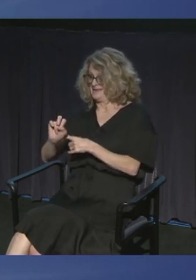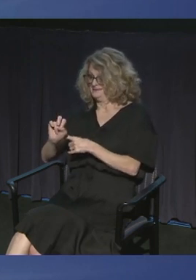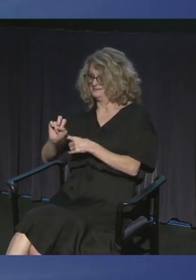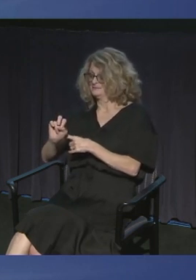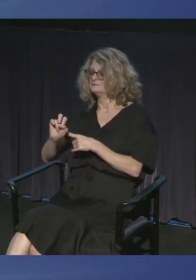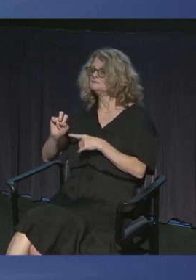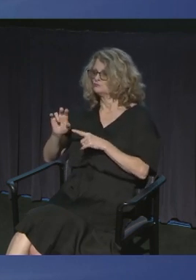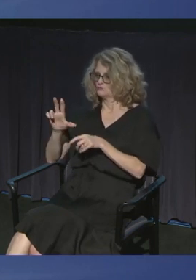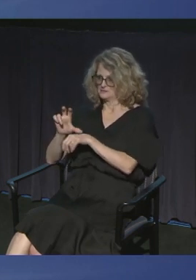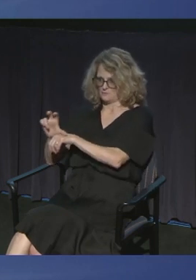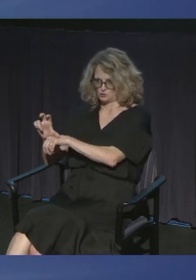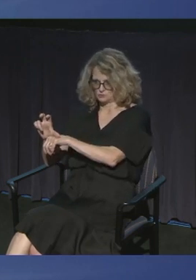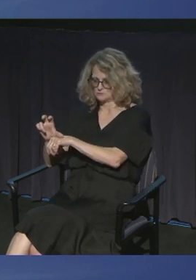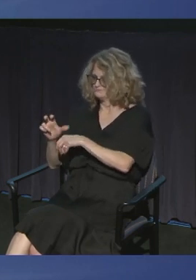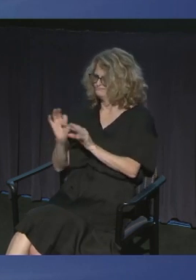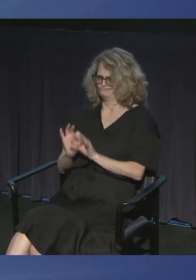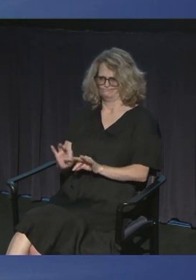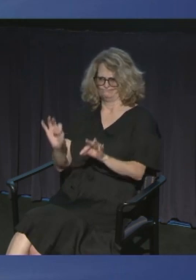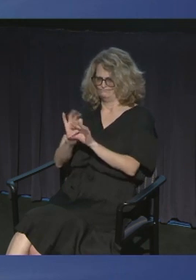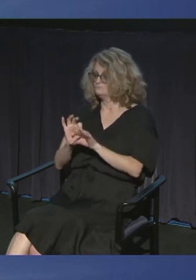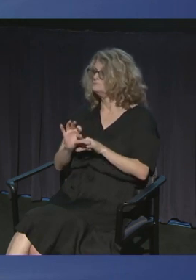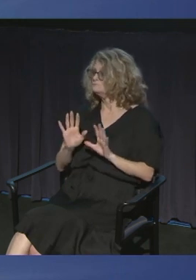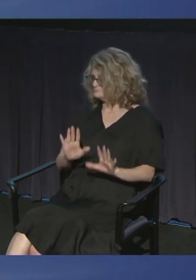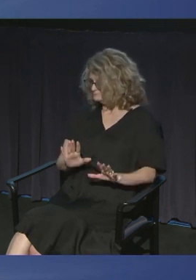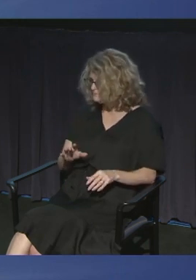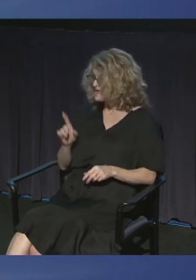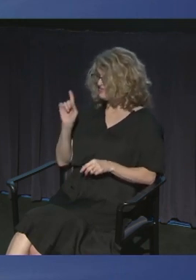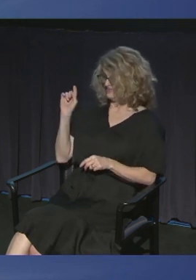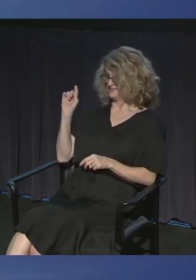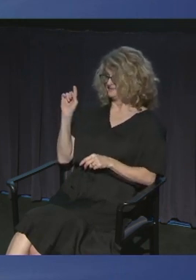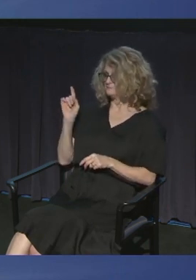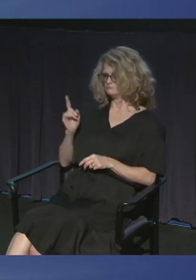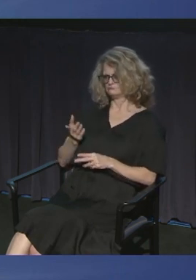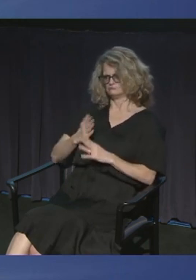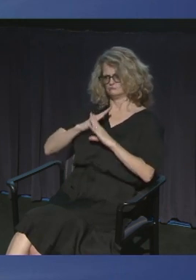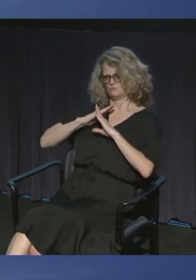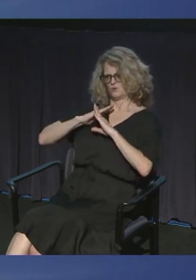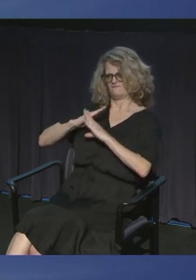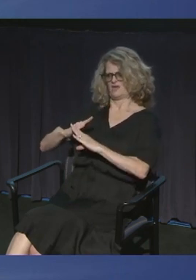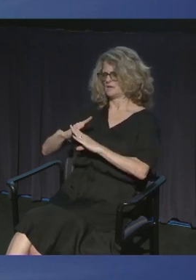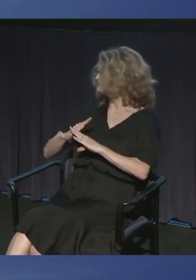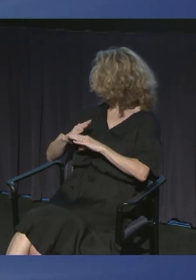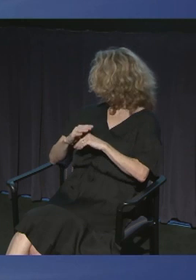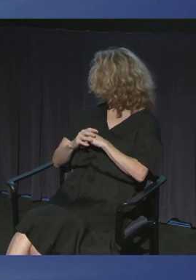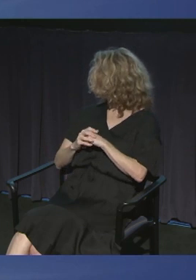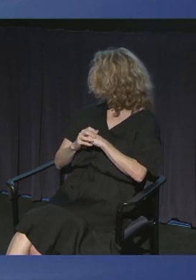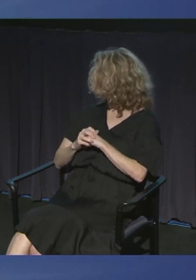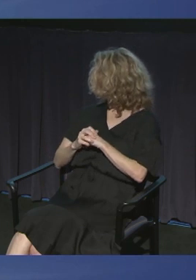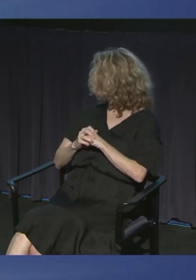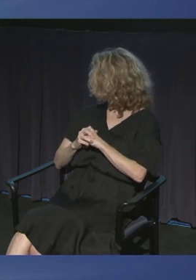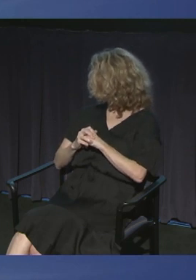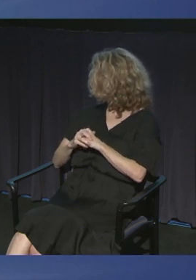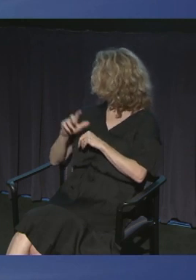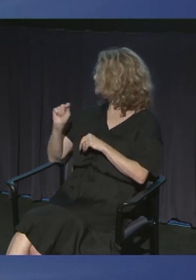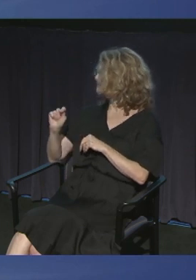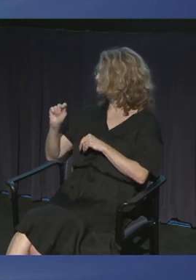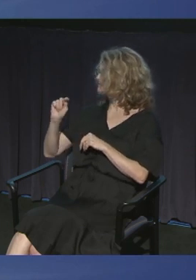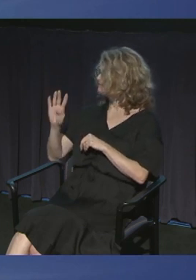RECEPTORS IN T CELLS AND B CELLS. FOR EXAMPLE THIS ONE ACTUALLY PREVENTS OVERZEALOUS